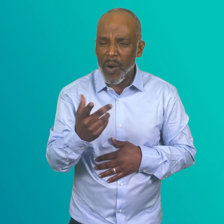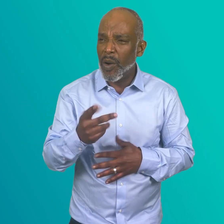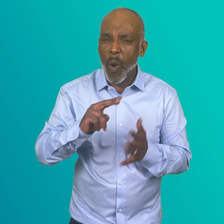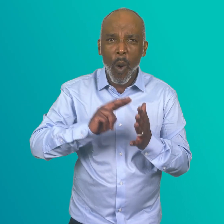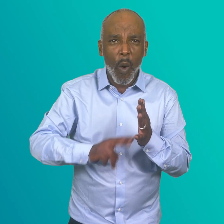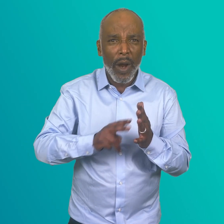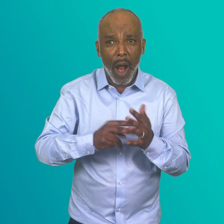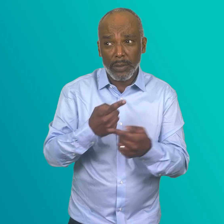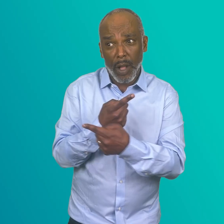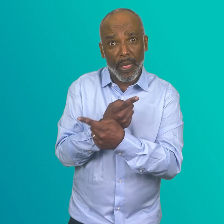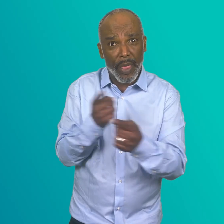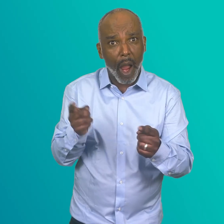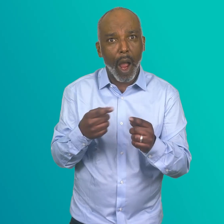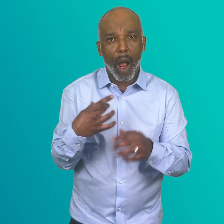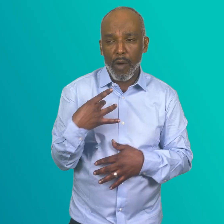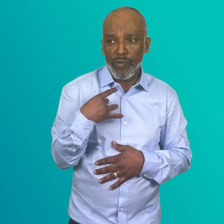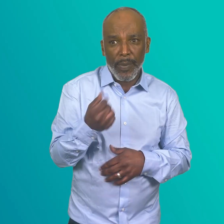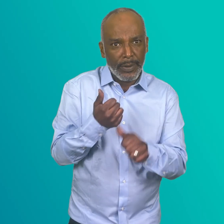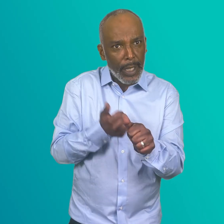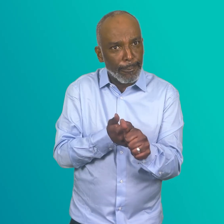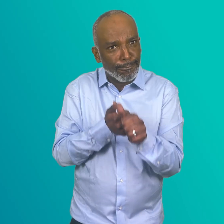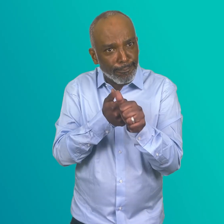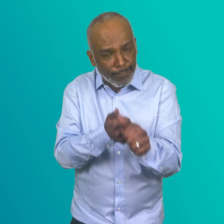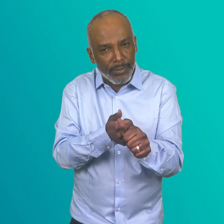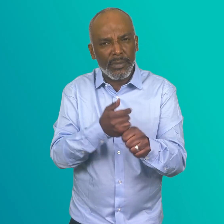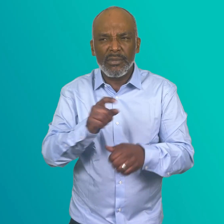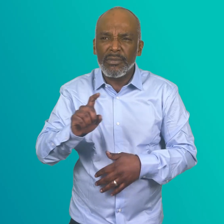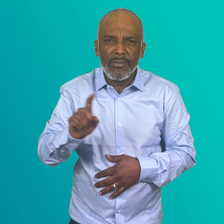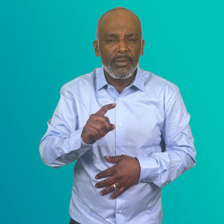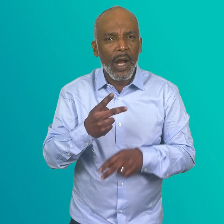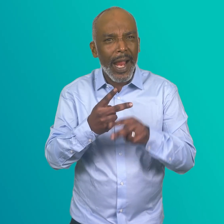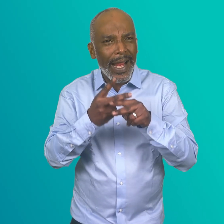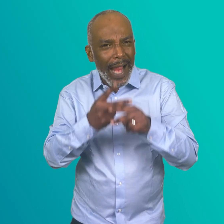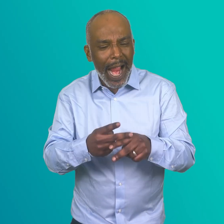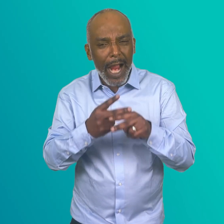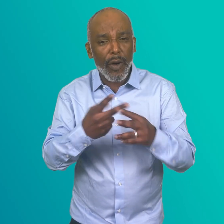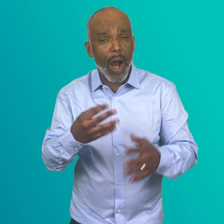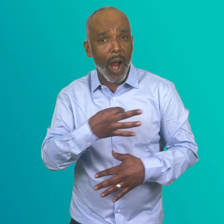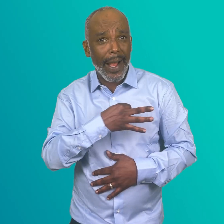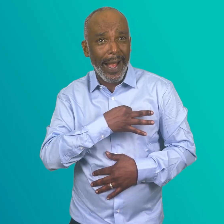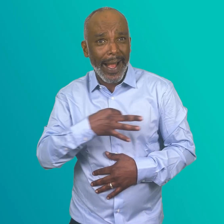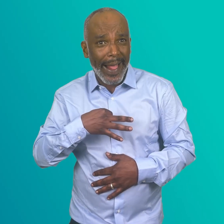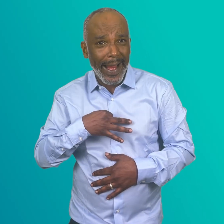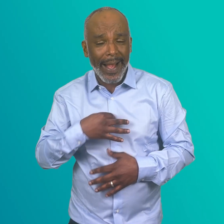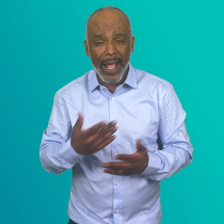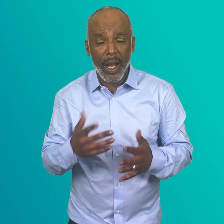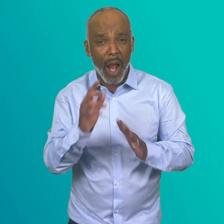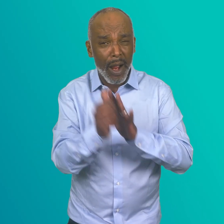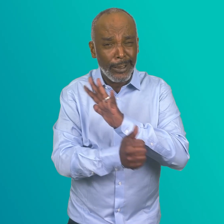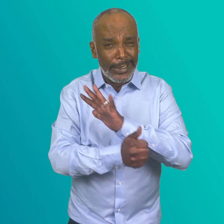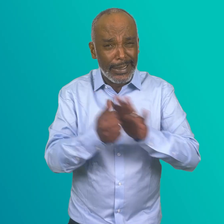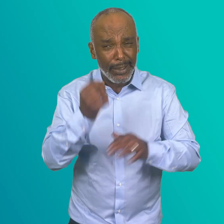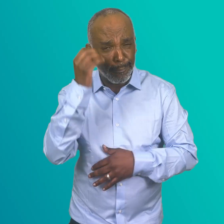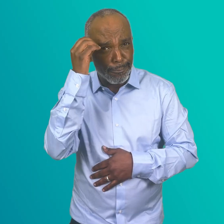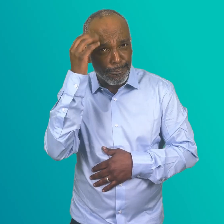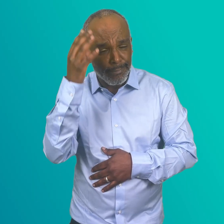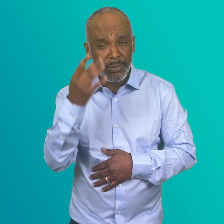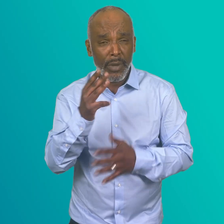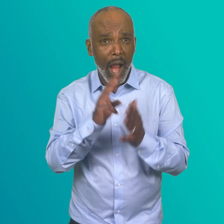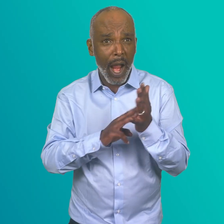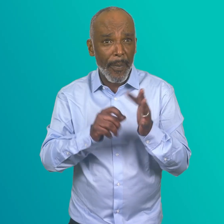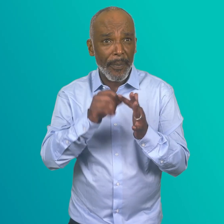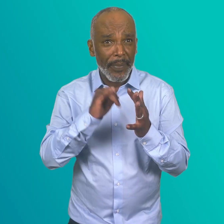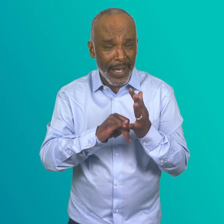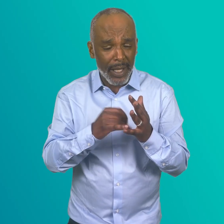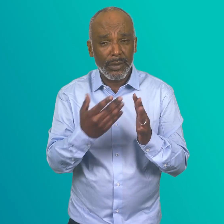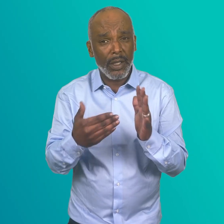the organisations that represent them, carers, clinicians, experts, MPs,